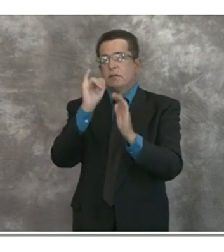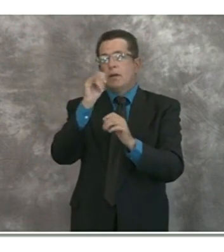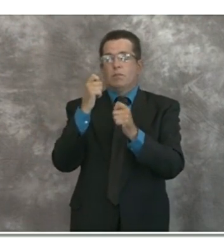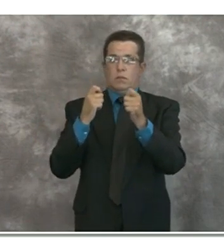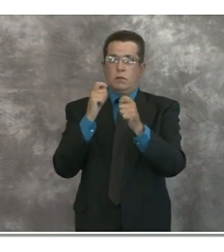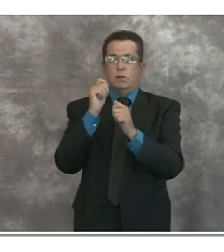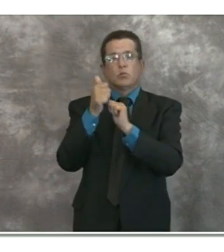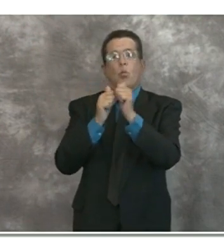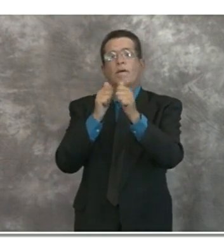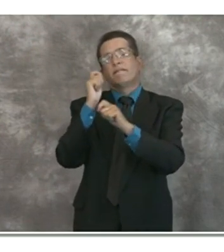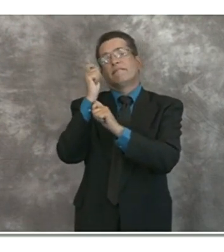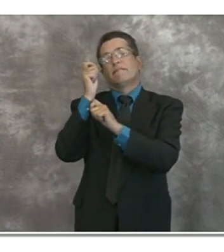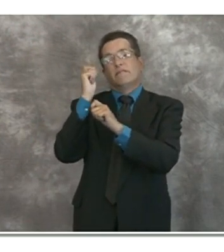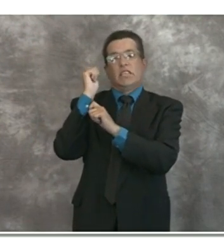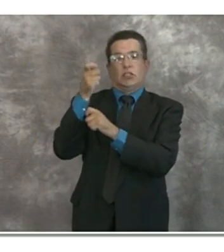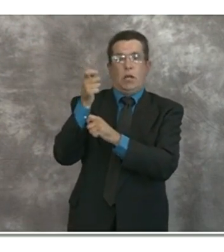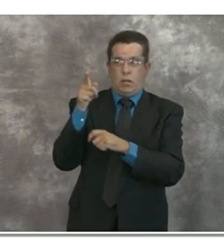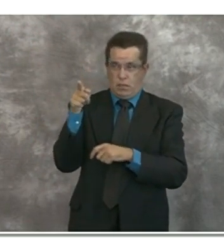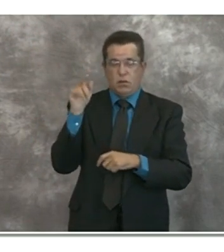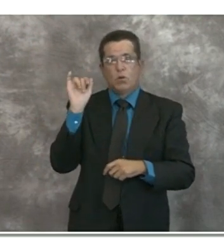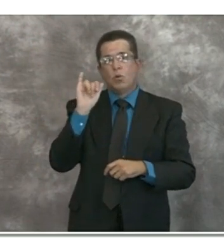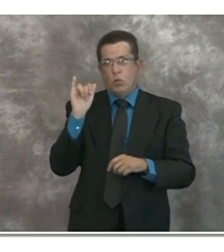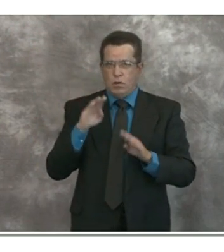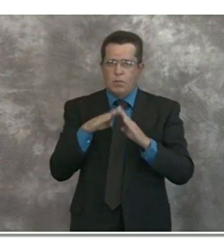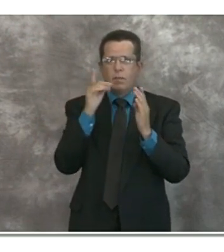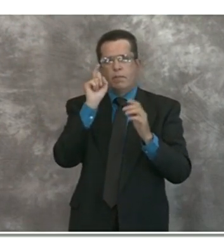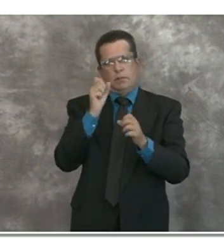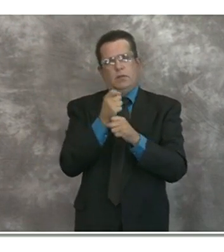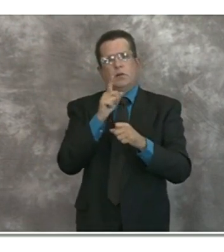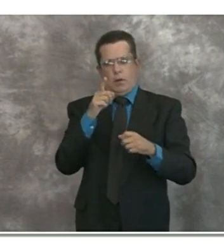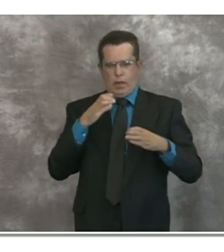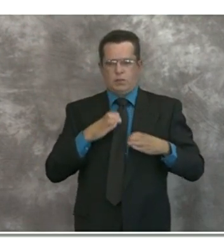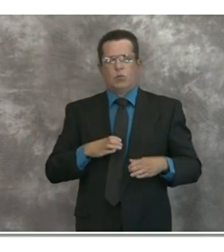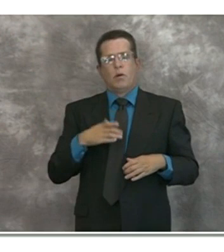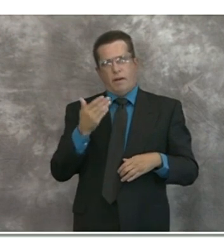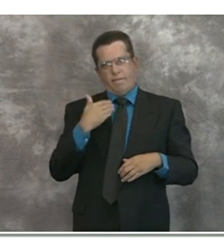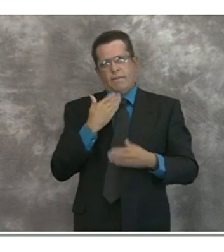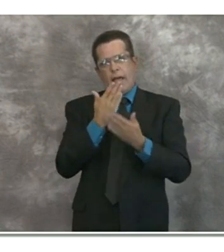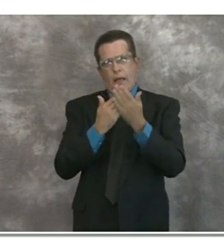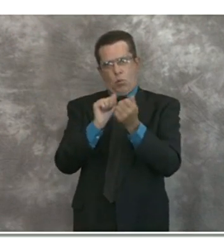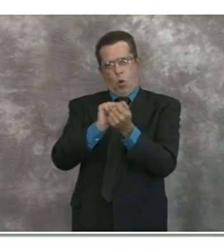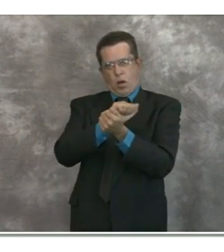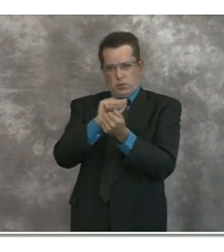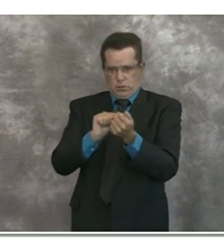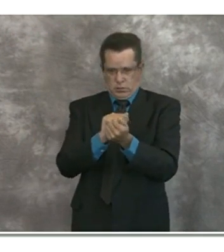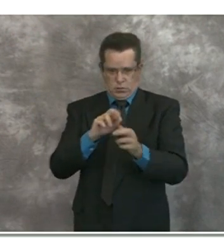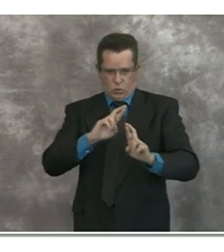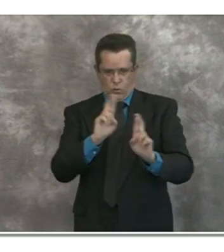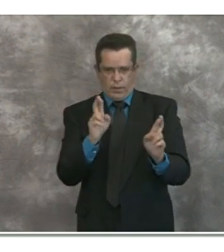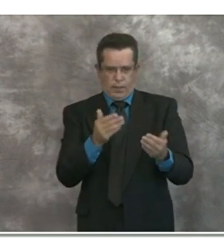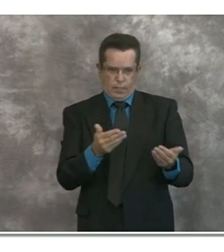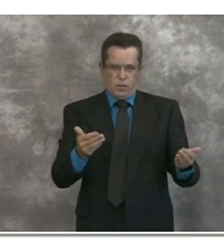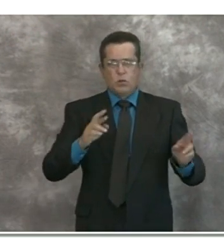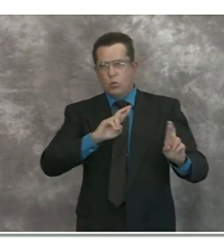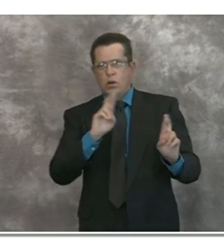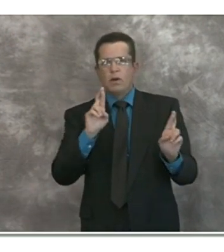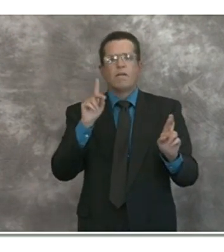WOULD NEED TO BE REARRANGED TO MAINTAIN SEPARATION. AS FOR SPORTS FISH, EVEN SMALL GROUP